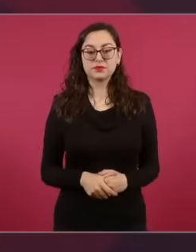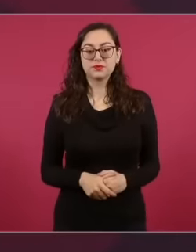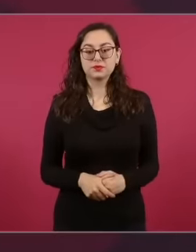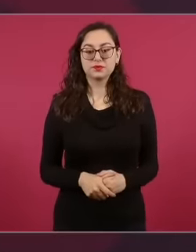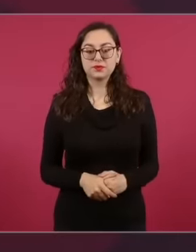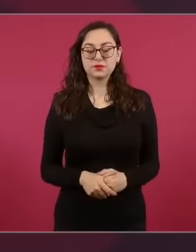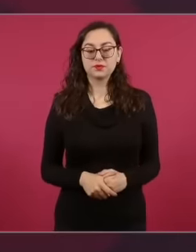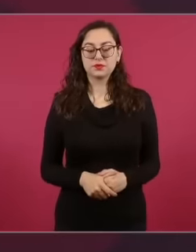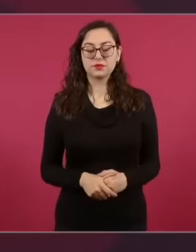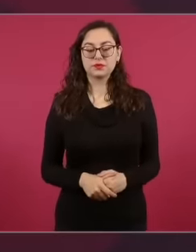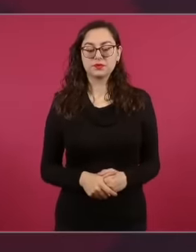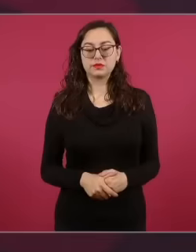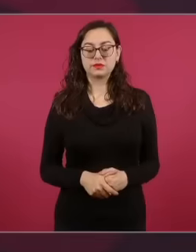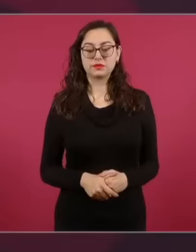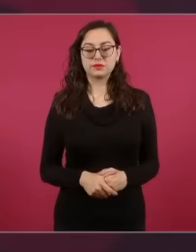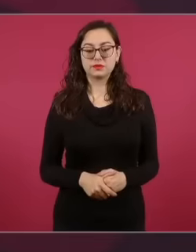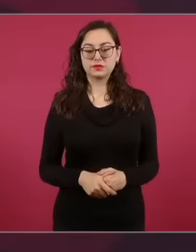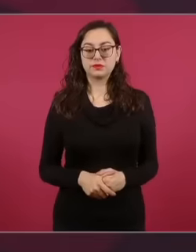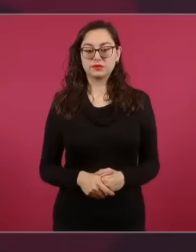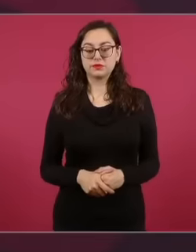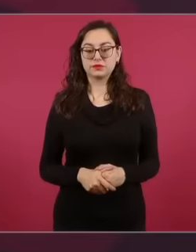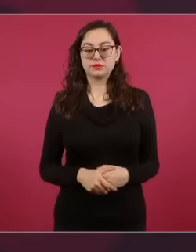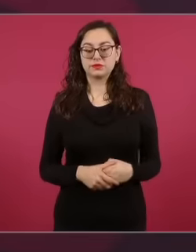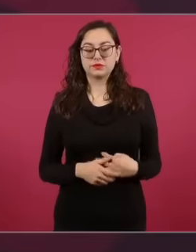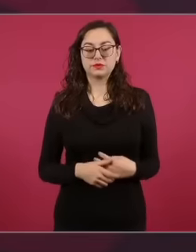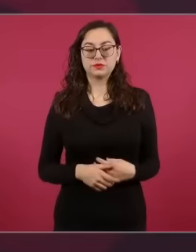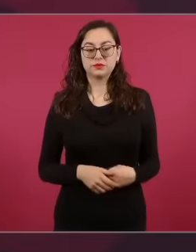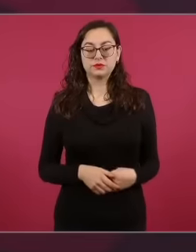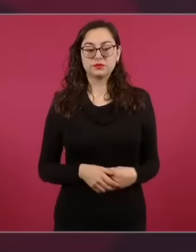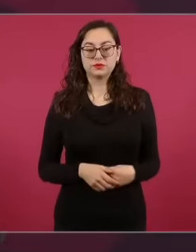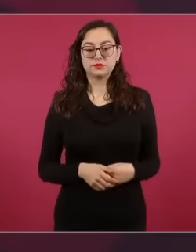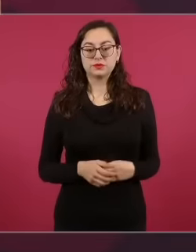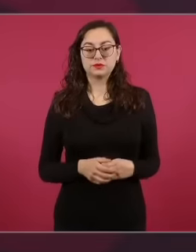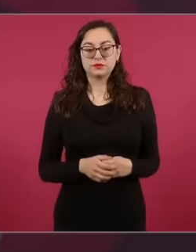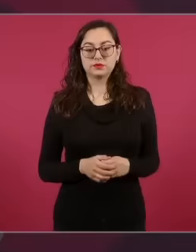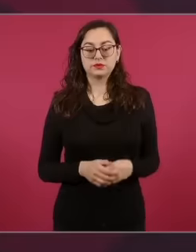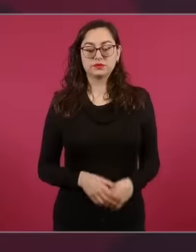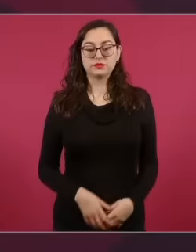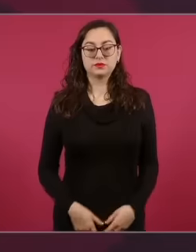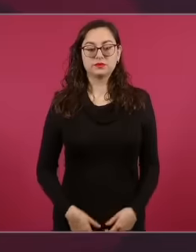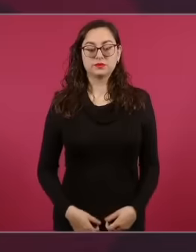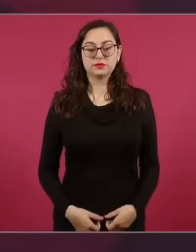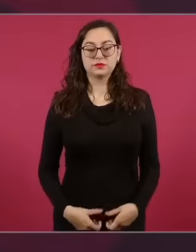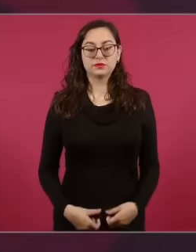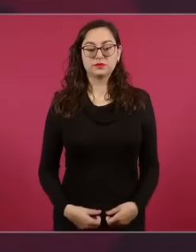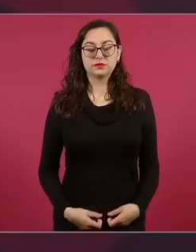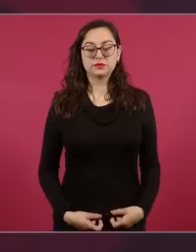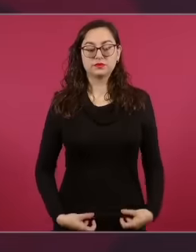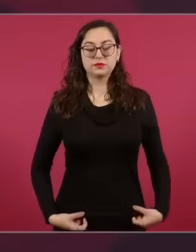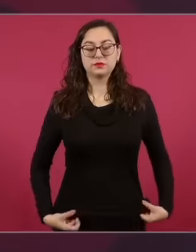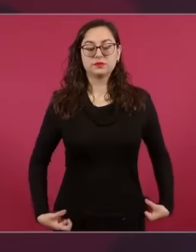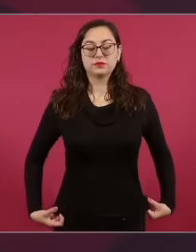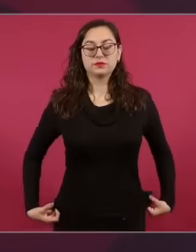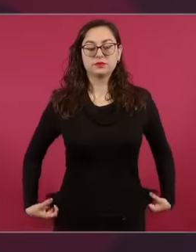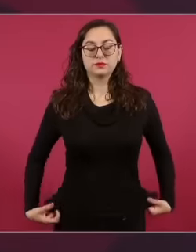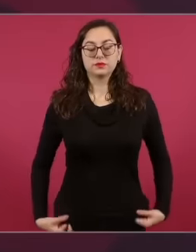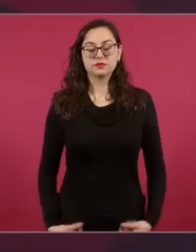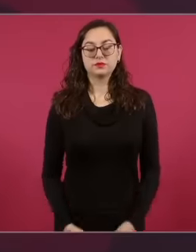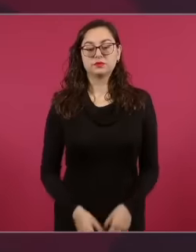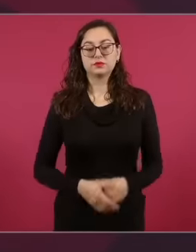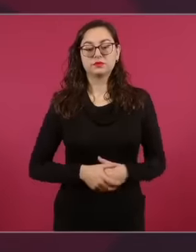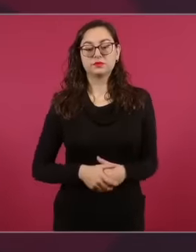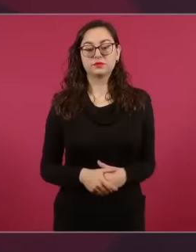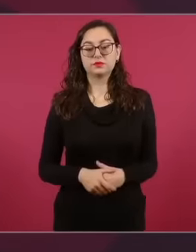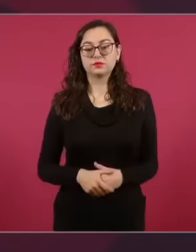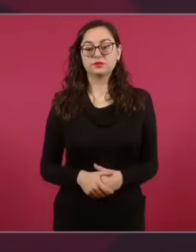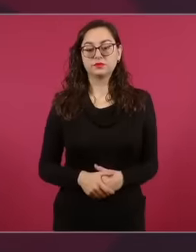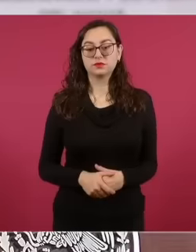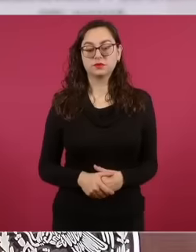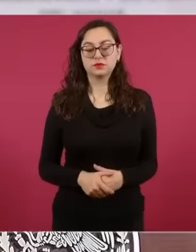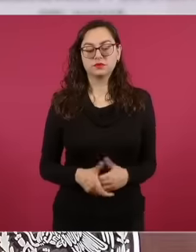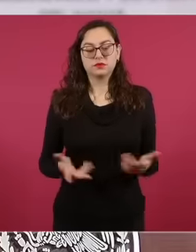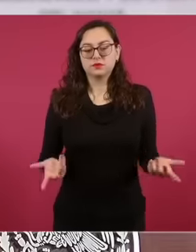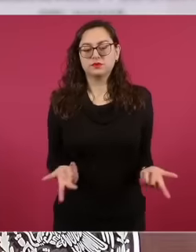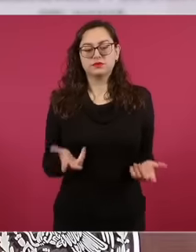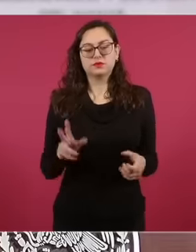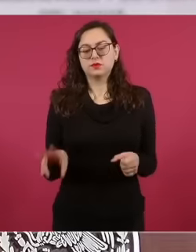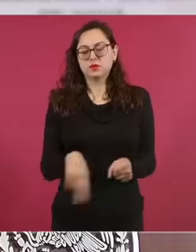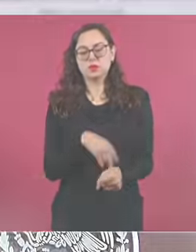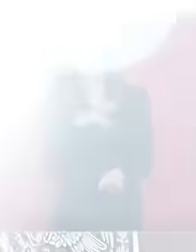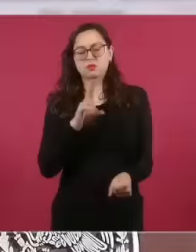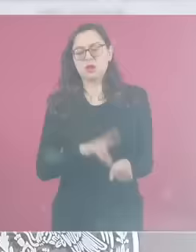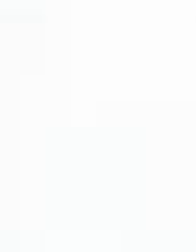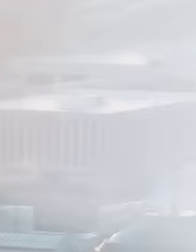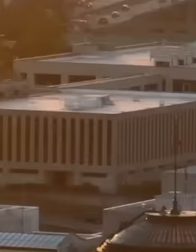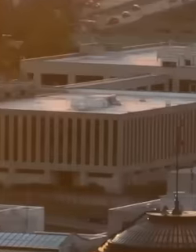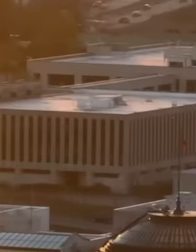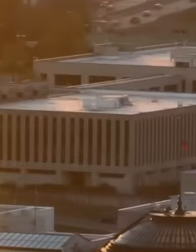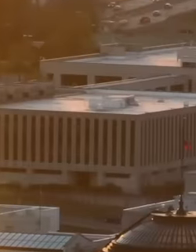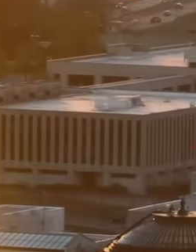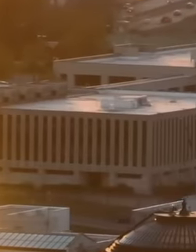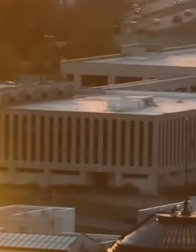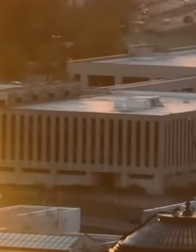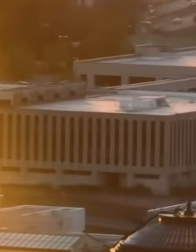contrasts that exist in the relationship between the United States government and